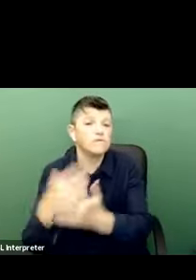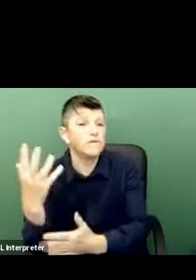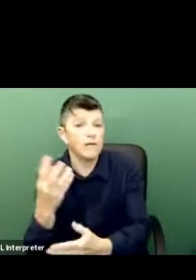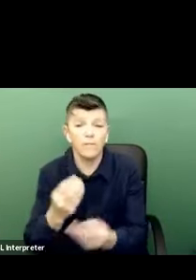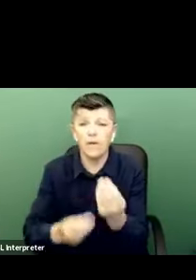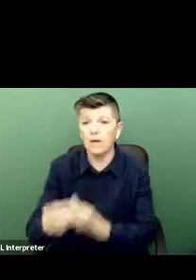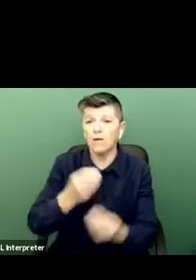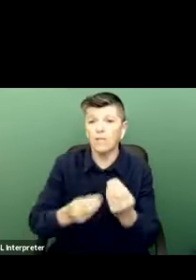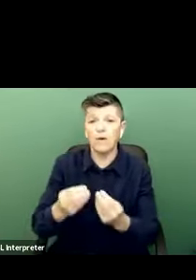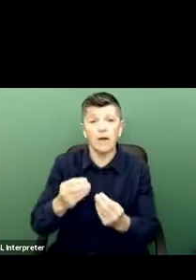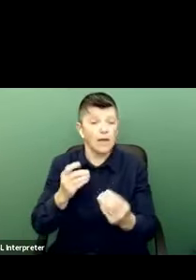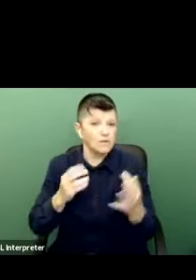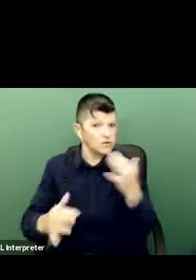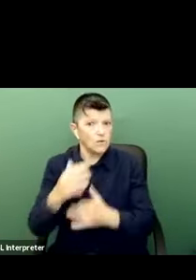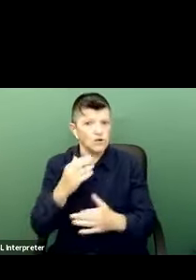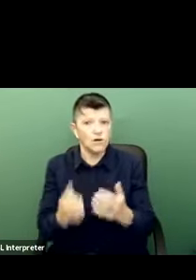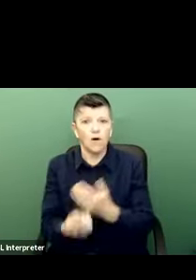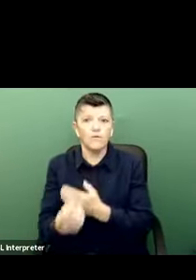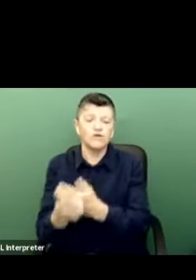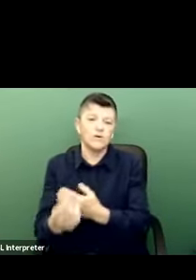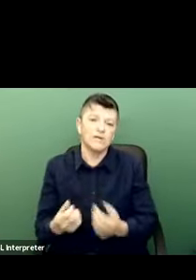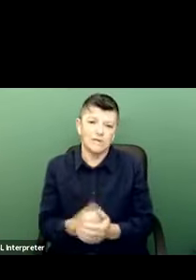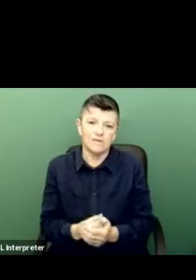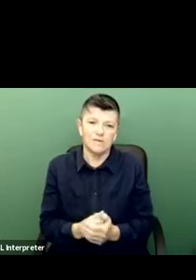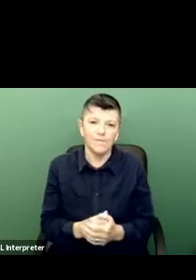which pay thed the way for many constructive global